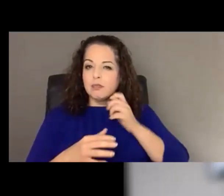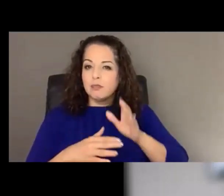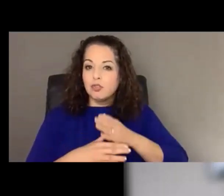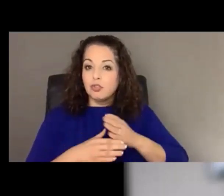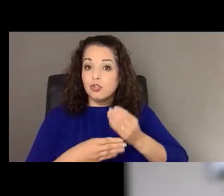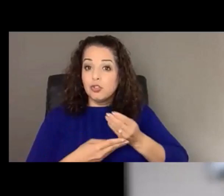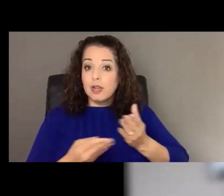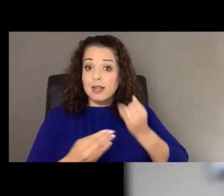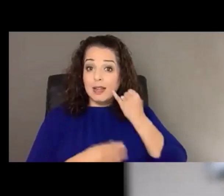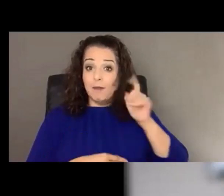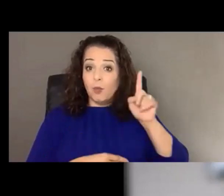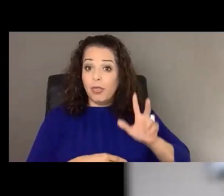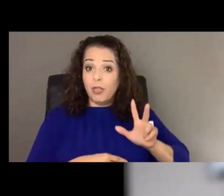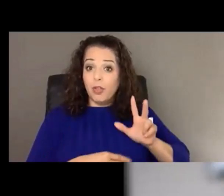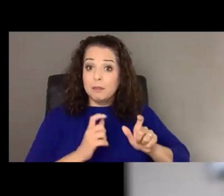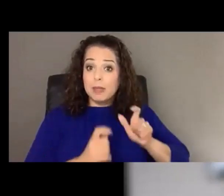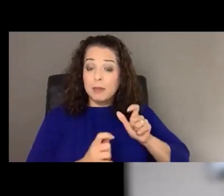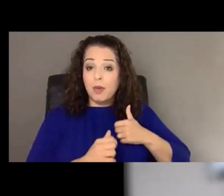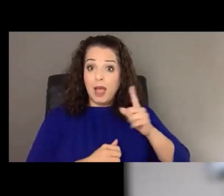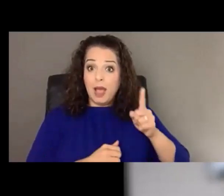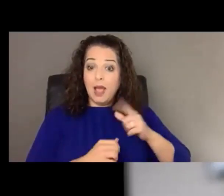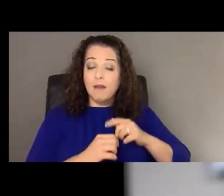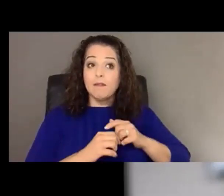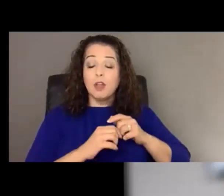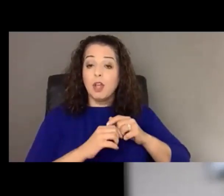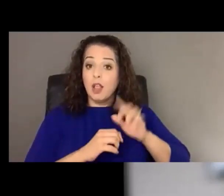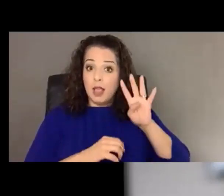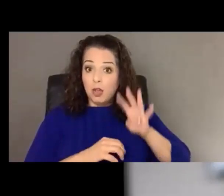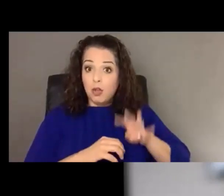have graph or numeracy challenges,